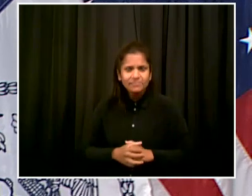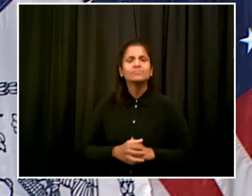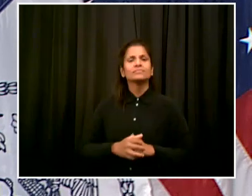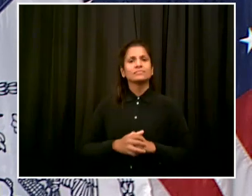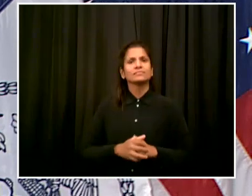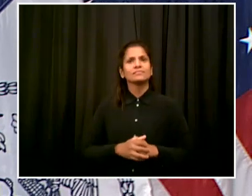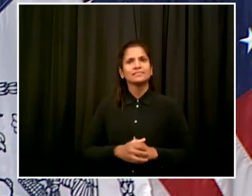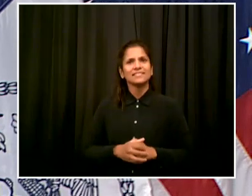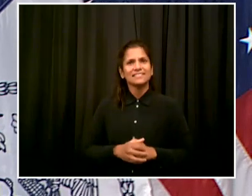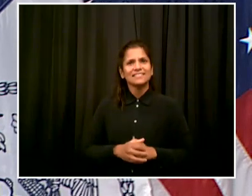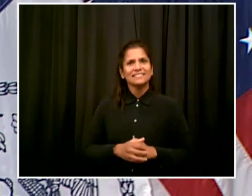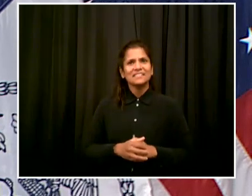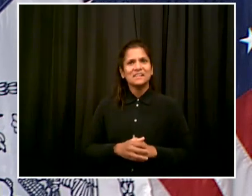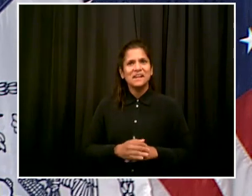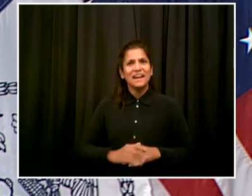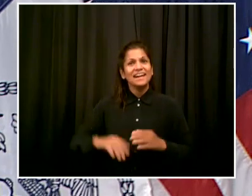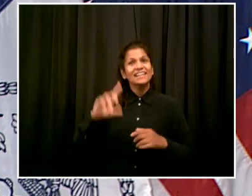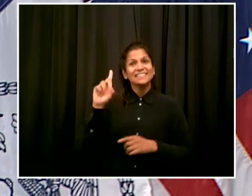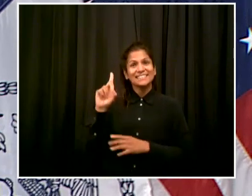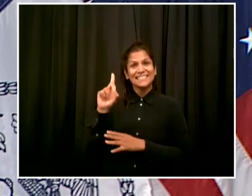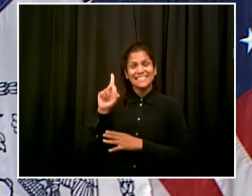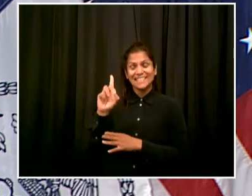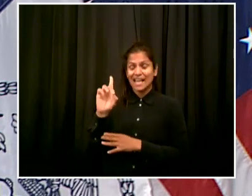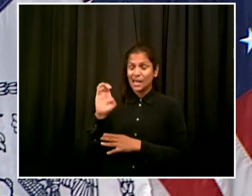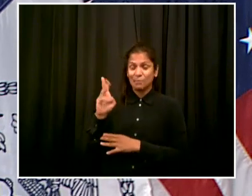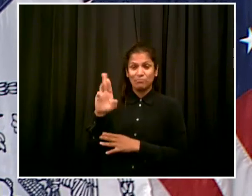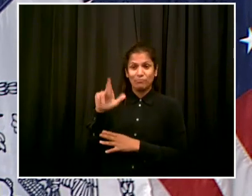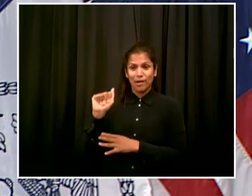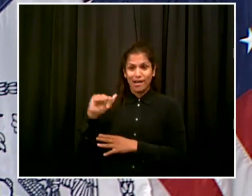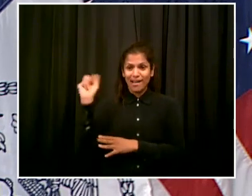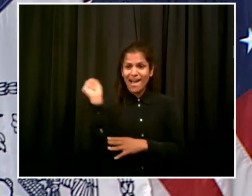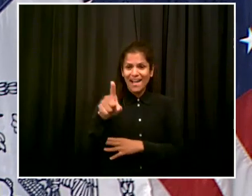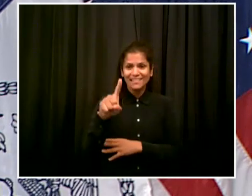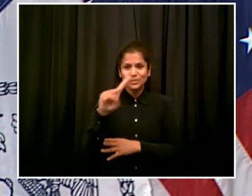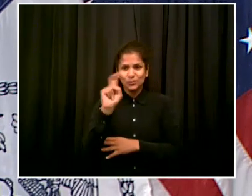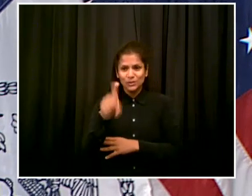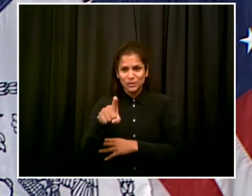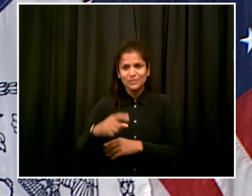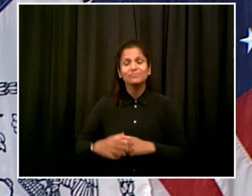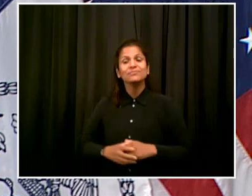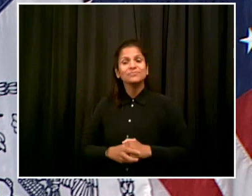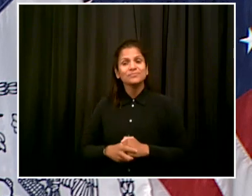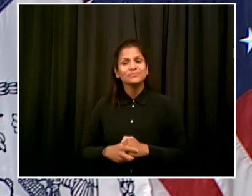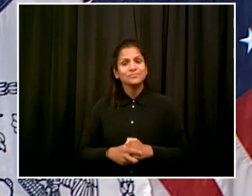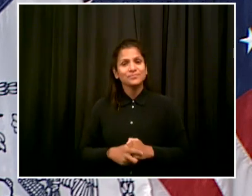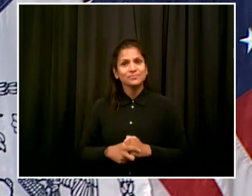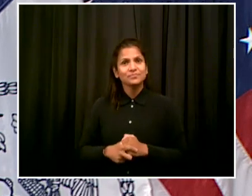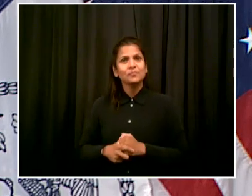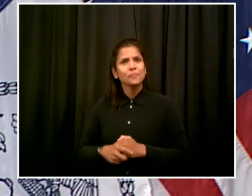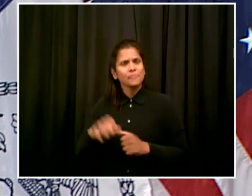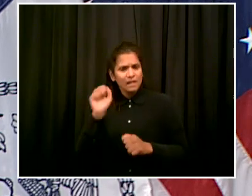GIVE OR TAKE. THEN WE WILL DEEPEN OUR COMMITMENT TO MASS TRANSIT.